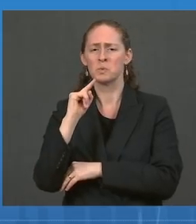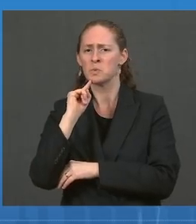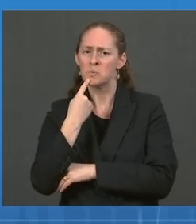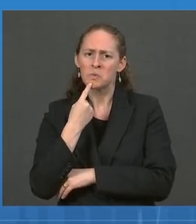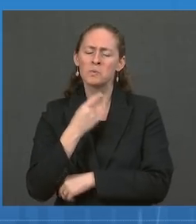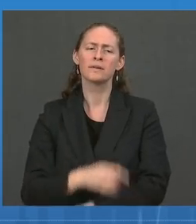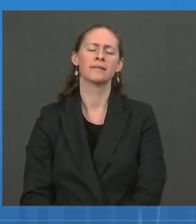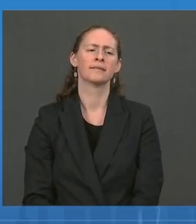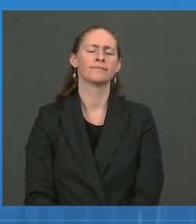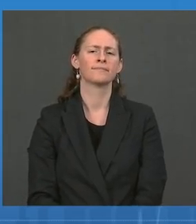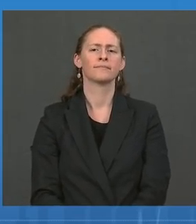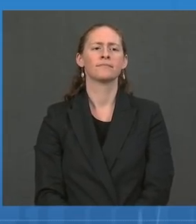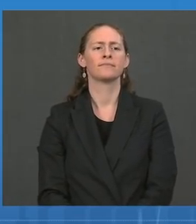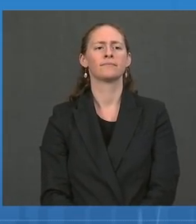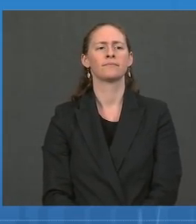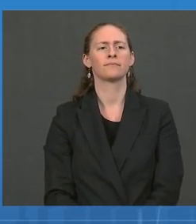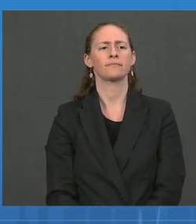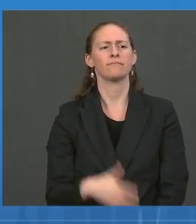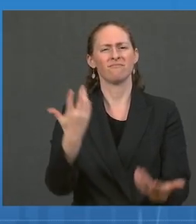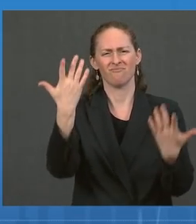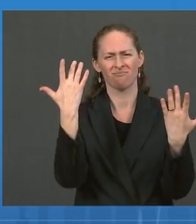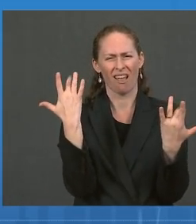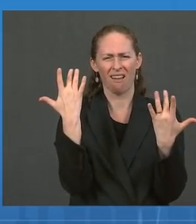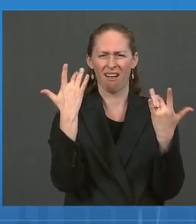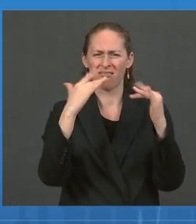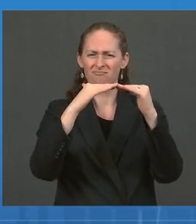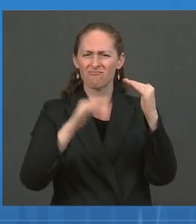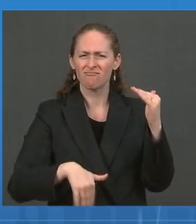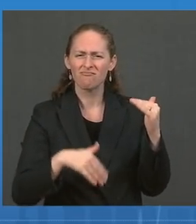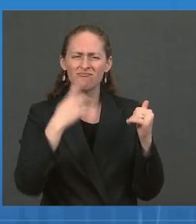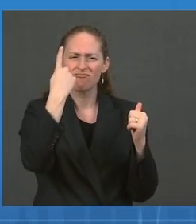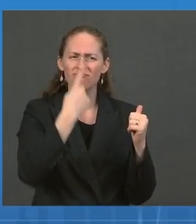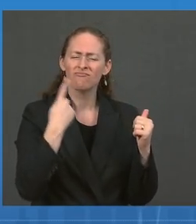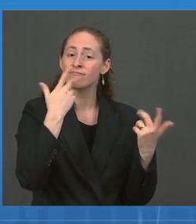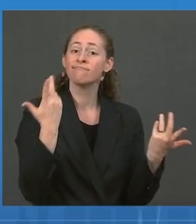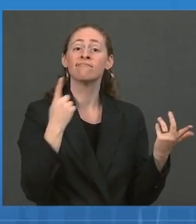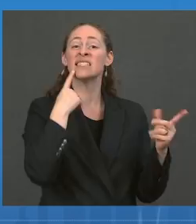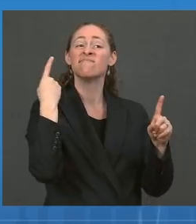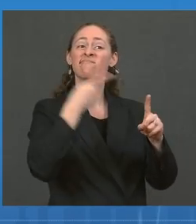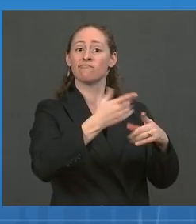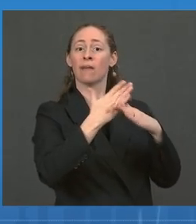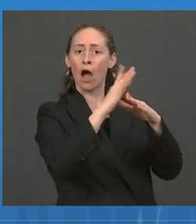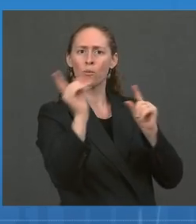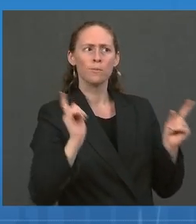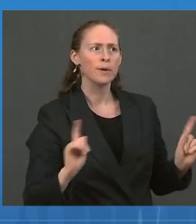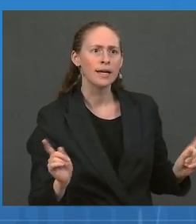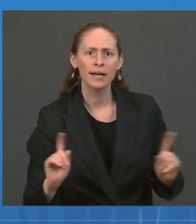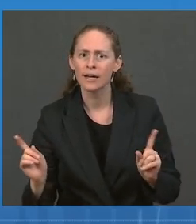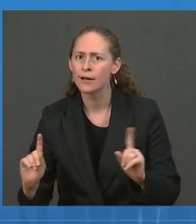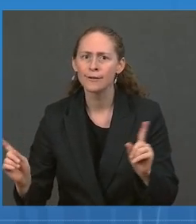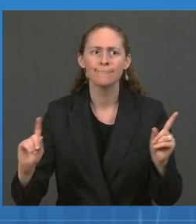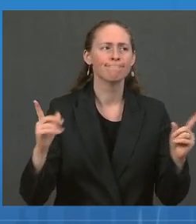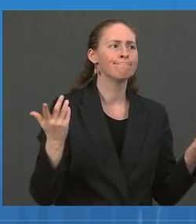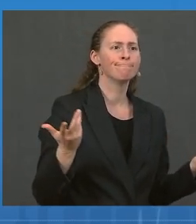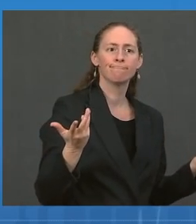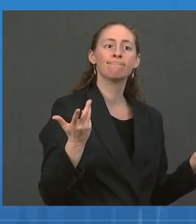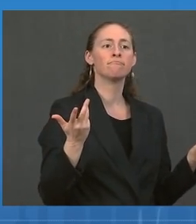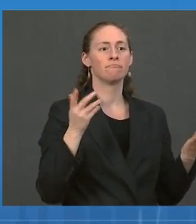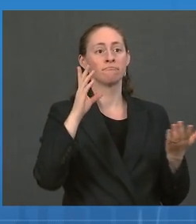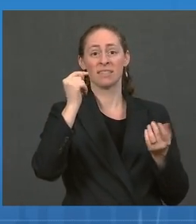There were many reasons for this gap, including barriers to vaccine access. And some still had concerns about the safety,